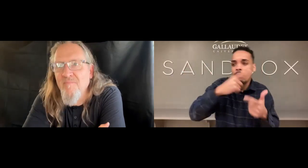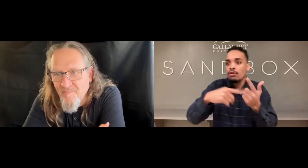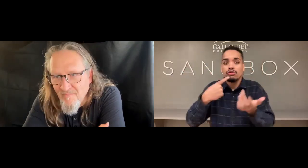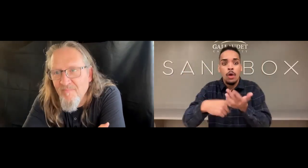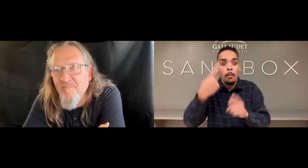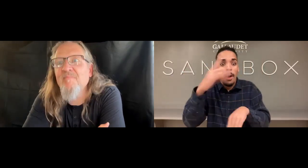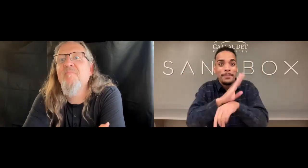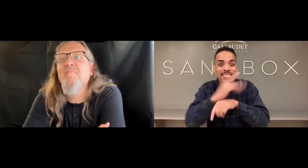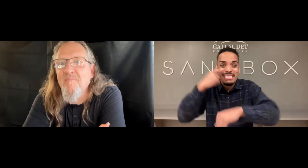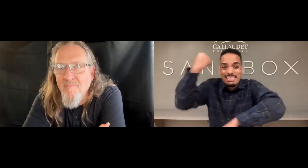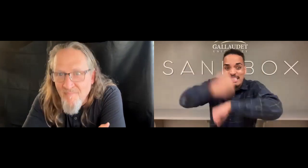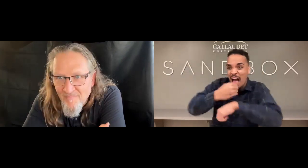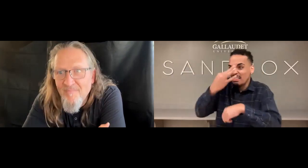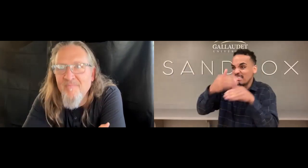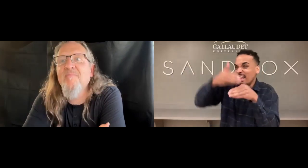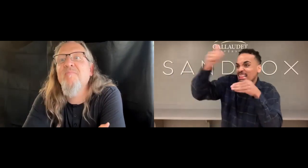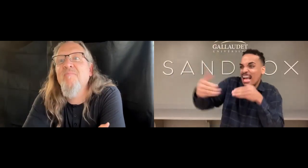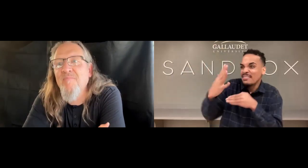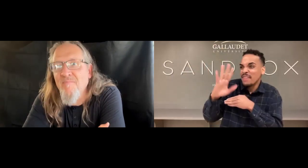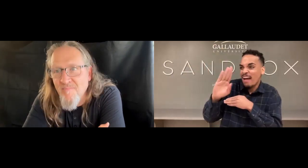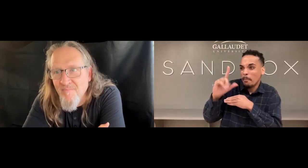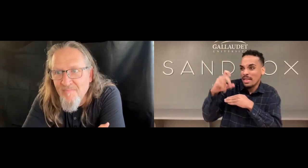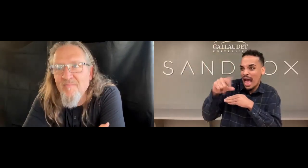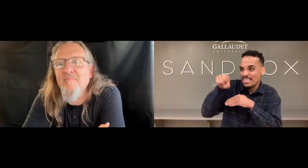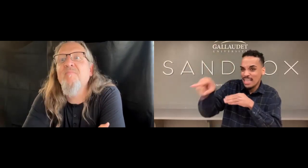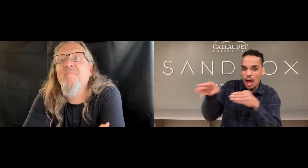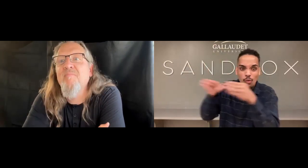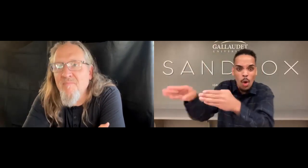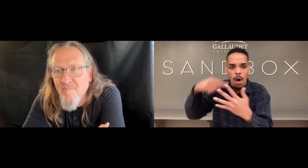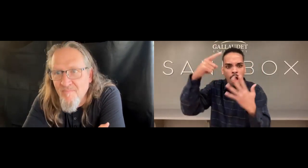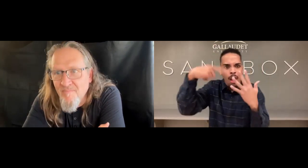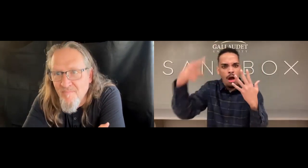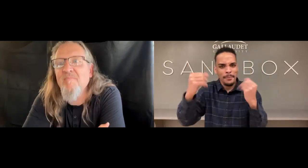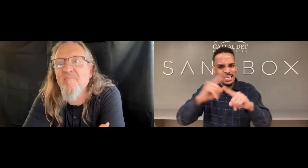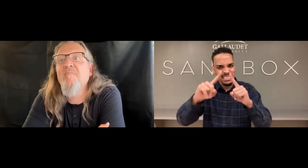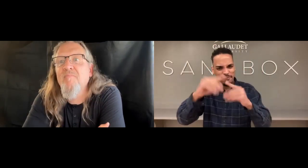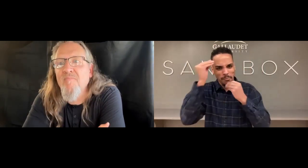Congress has a new bill, a business just closed down just a few blocks from here.